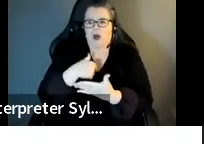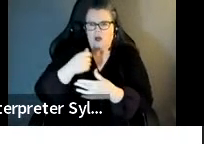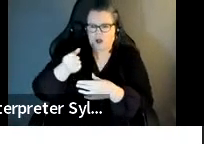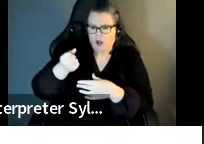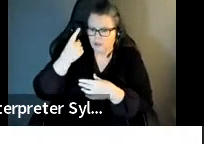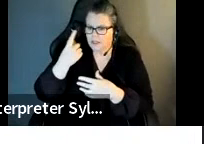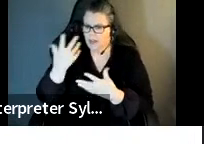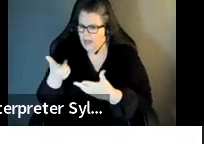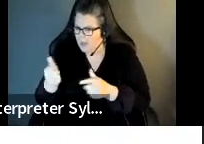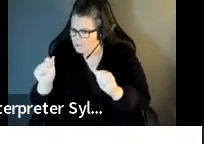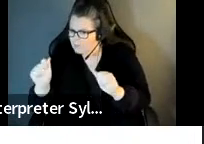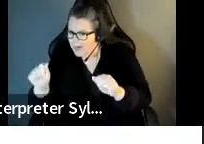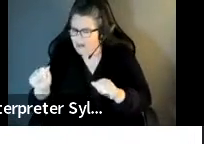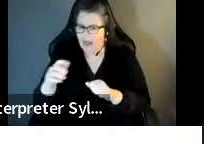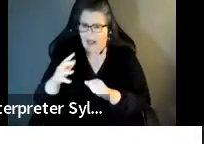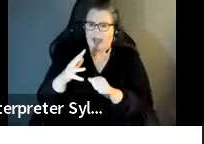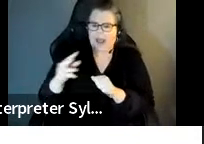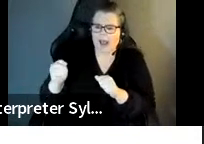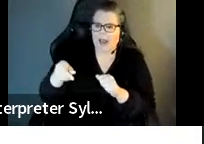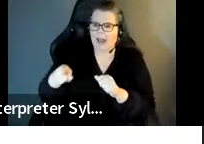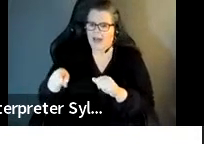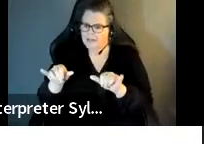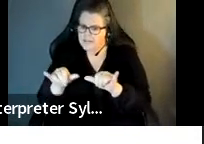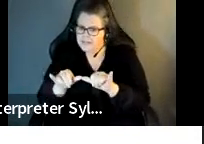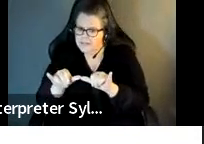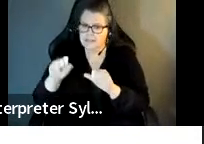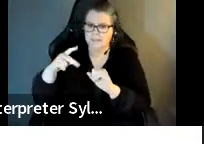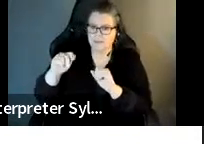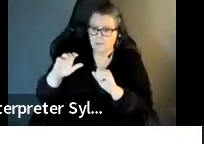the capabilities of the occupants that use them.